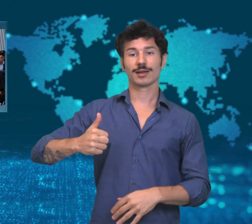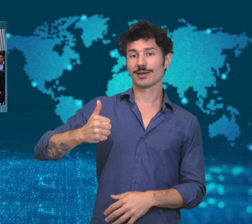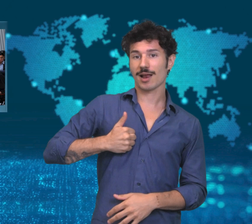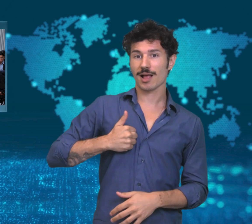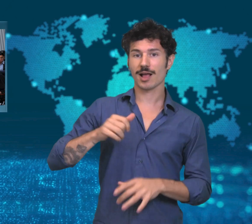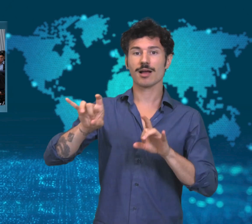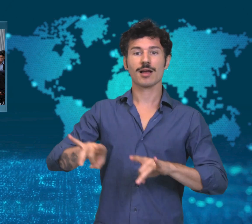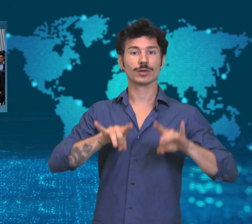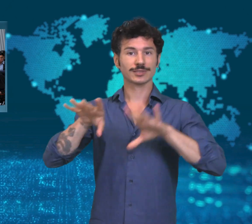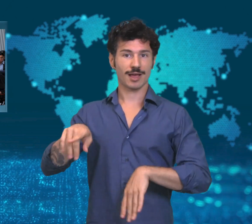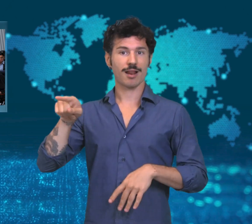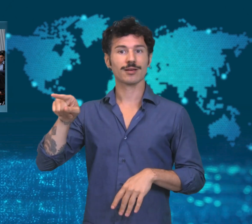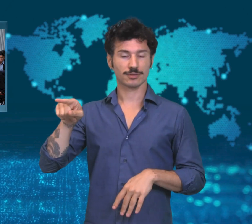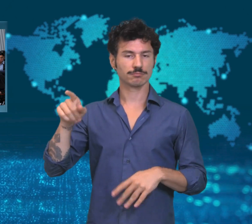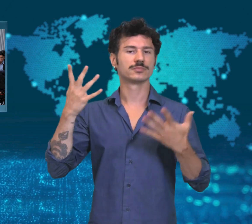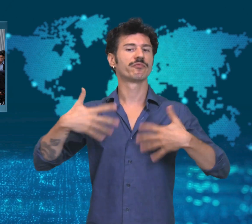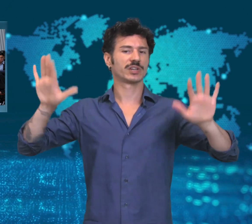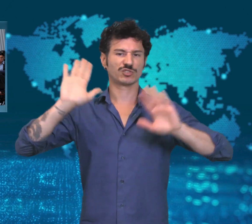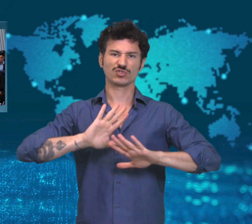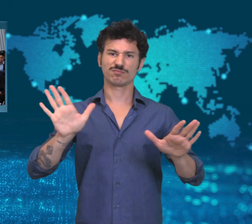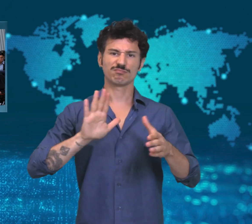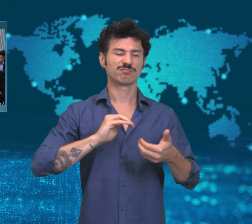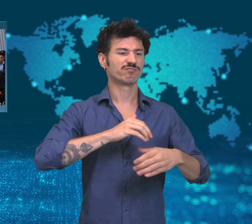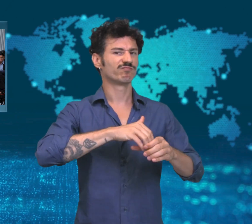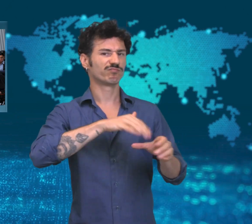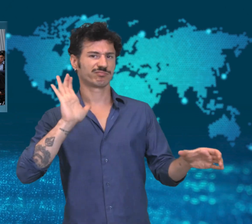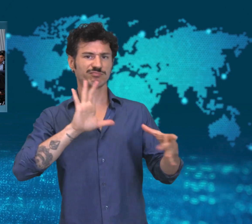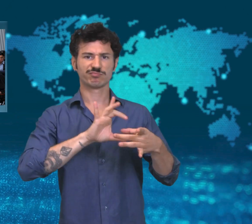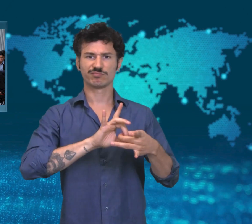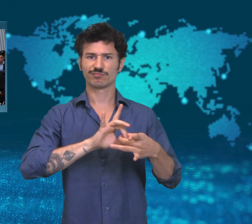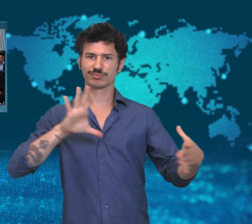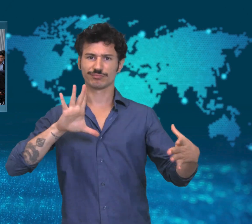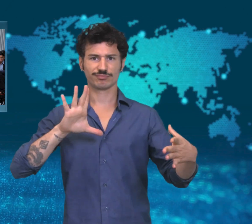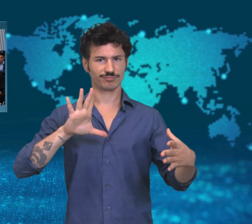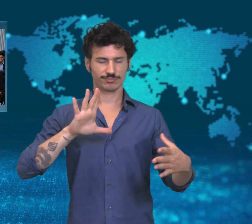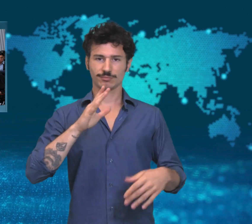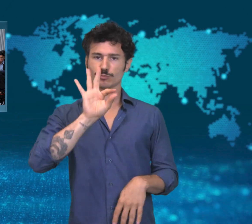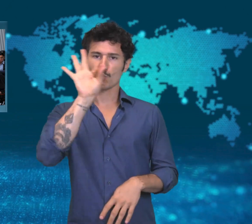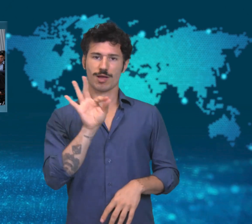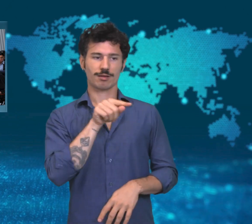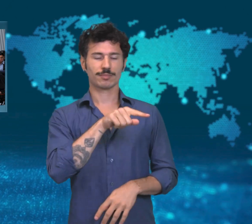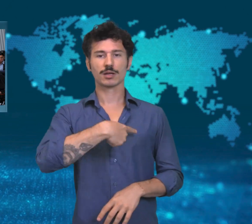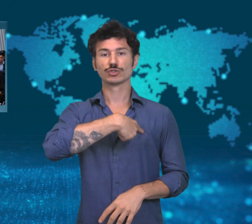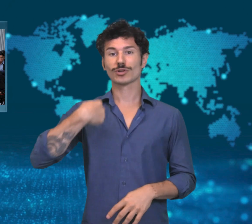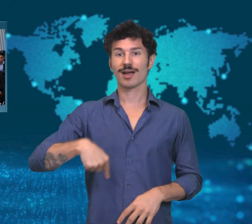since China implemented a new national security law.